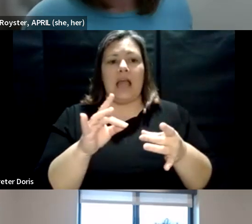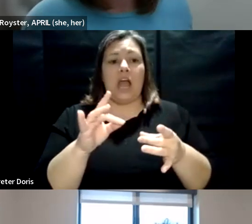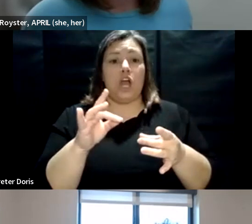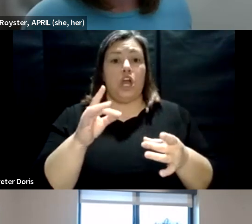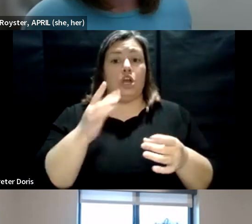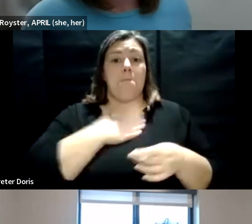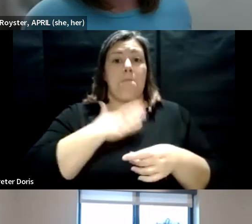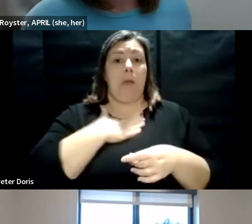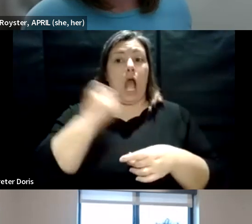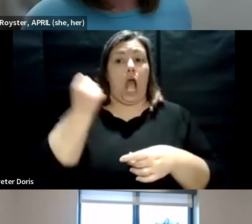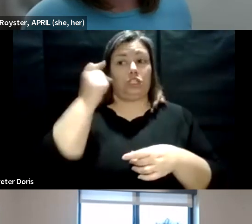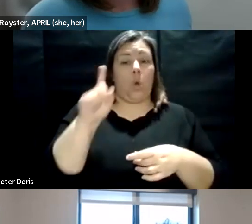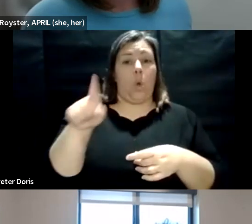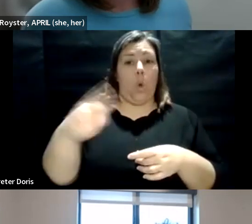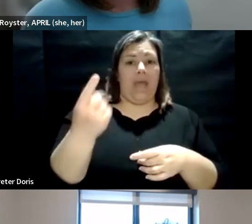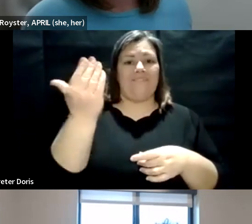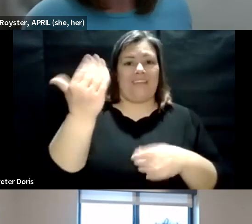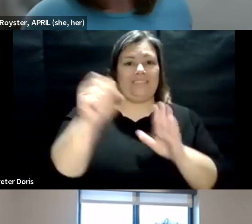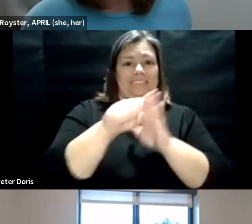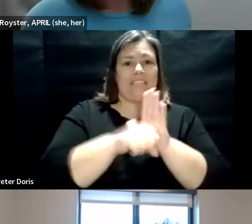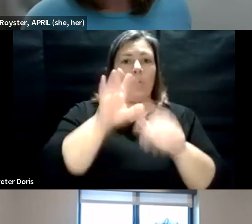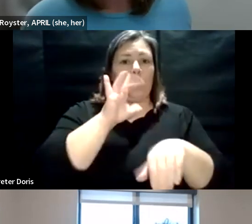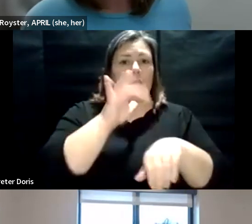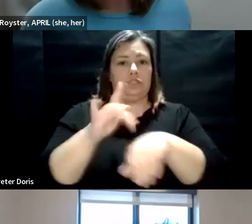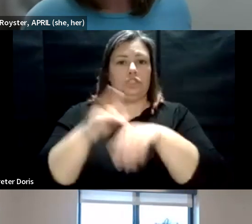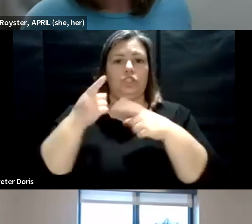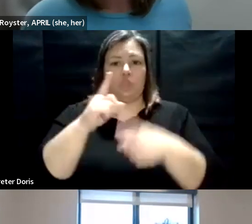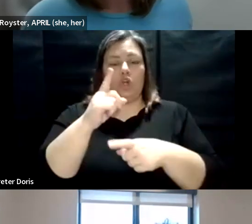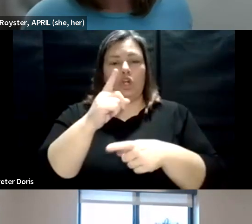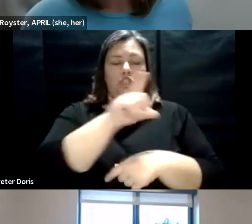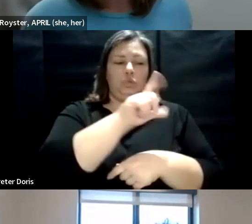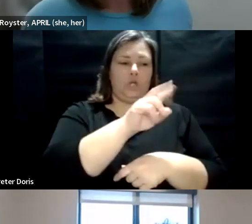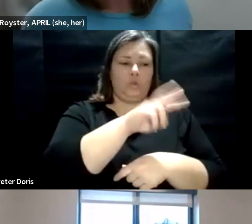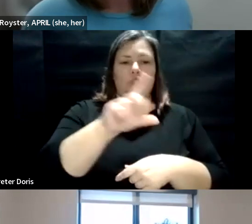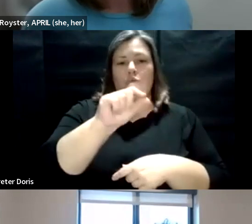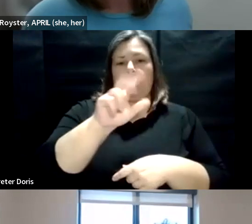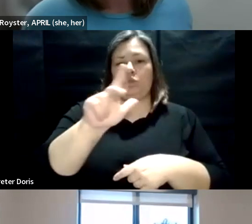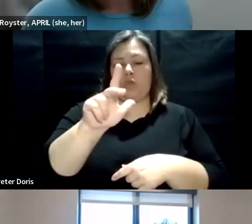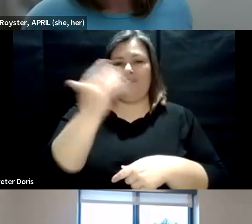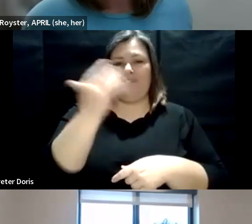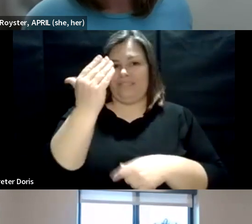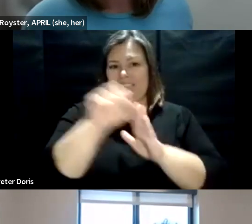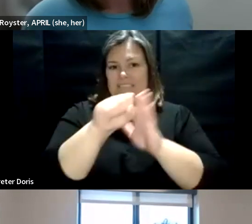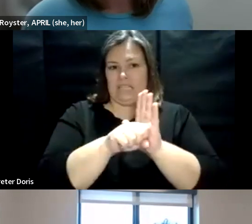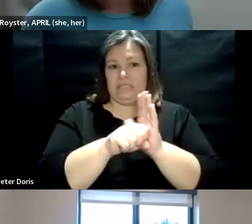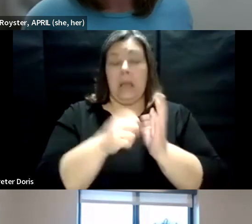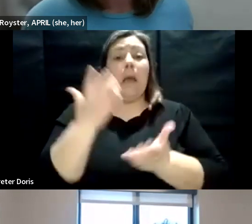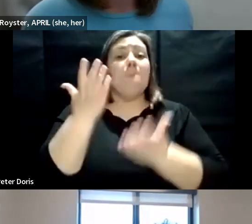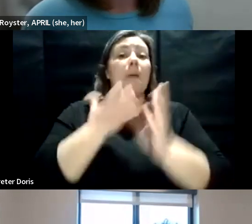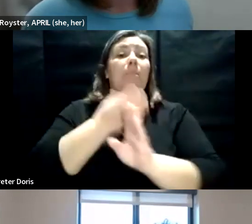Yeah. So go ahead. Kevin This is Kathy again. Yeah, this is Kathy again. So to my understanding, only 15 per 2022 and twenty-twenty-three. So to my understand only 15 for 2022 and 2023.